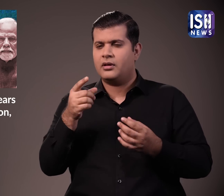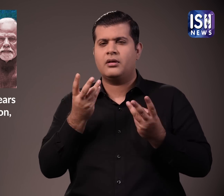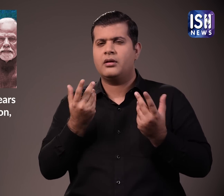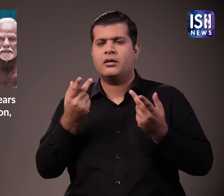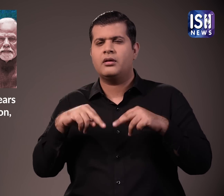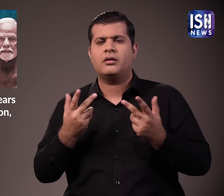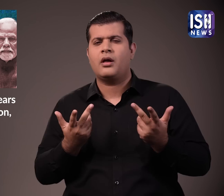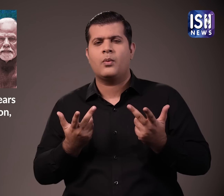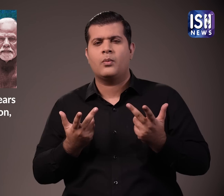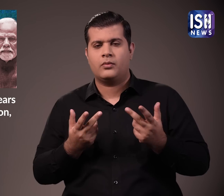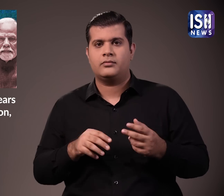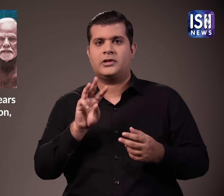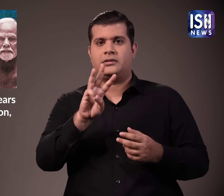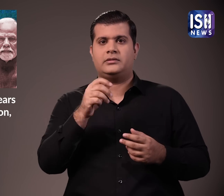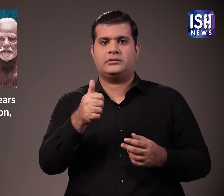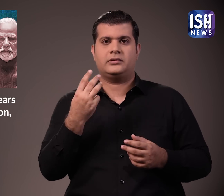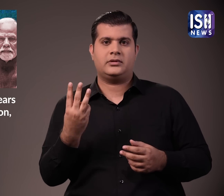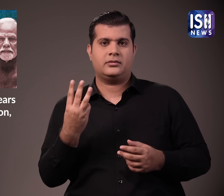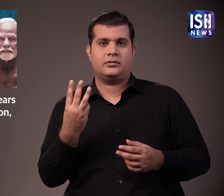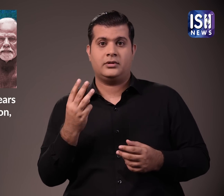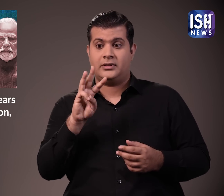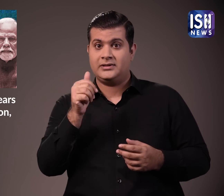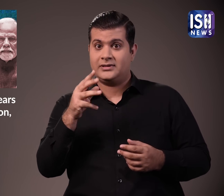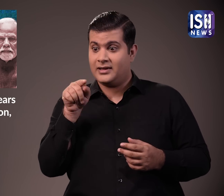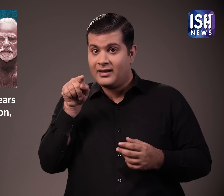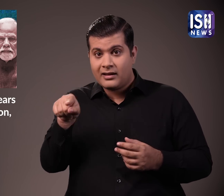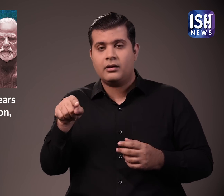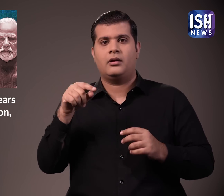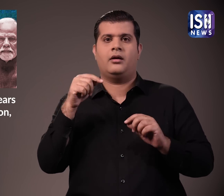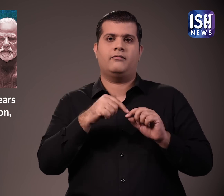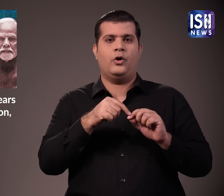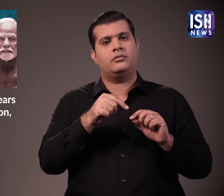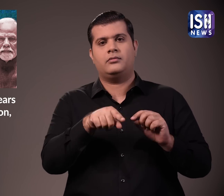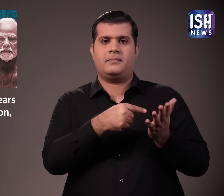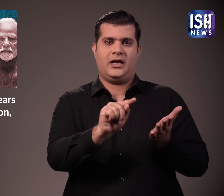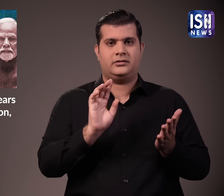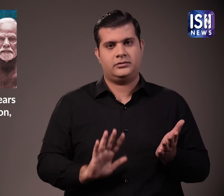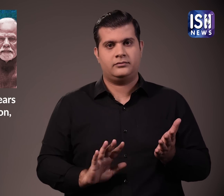ie. out of 543, the government needs 363 votes to pass the bill.